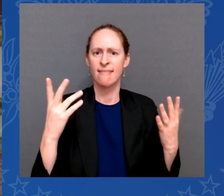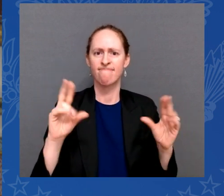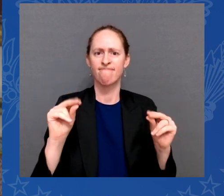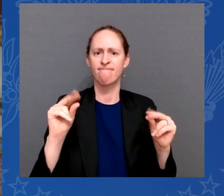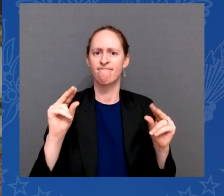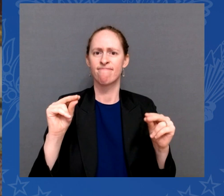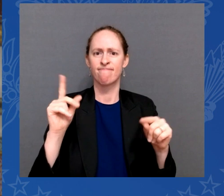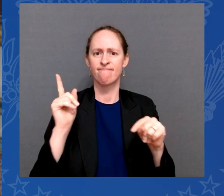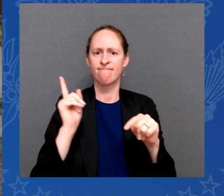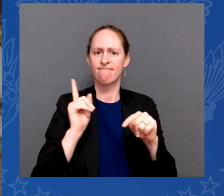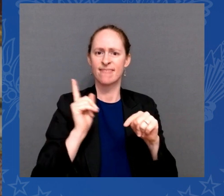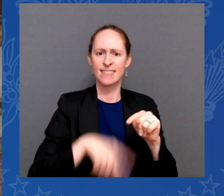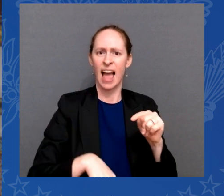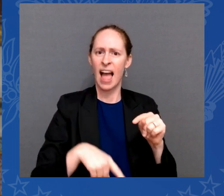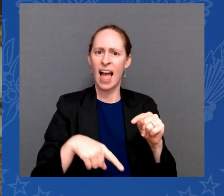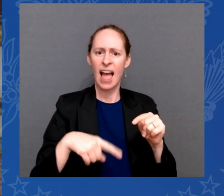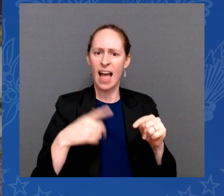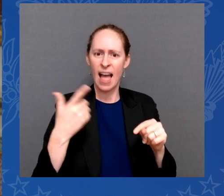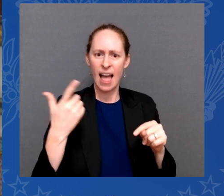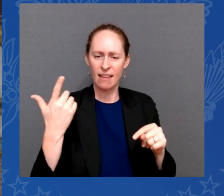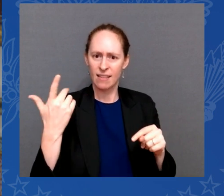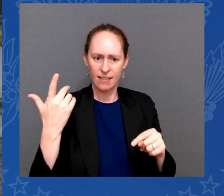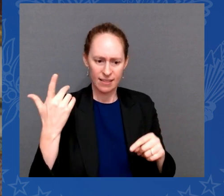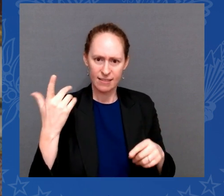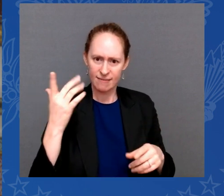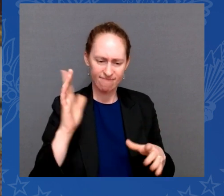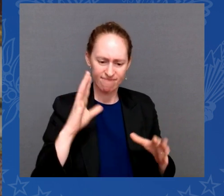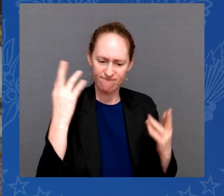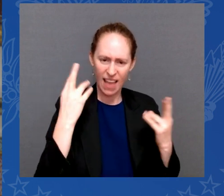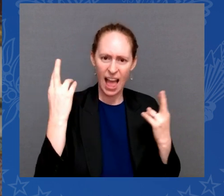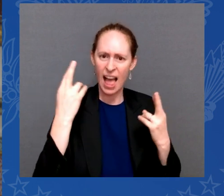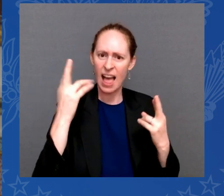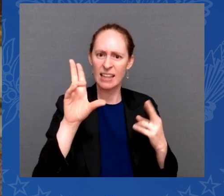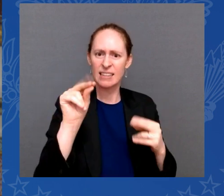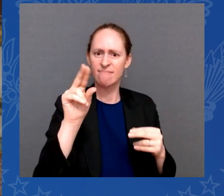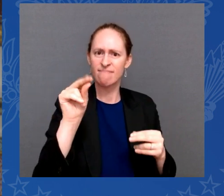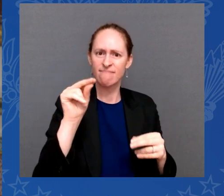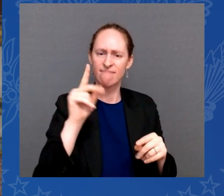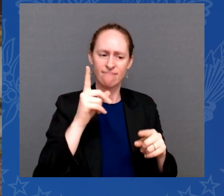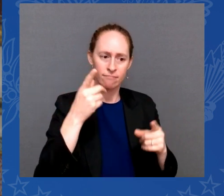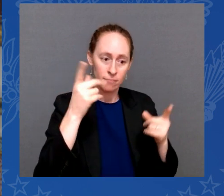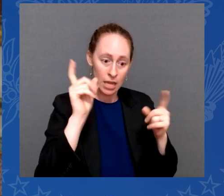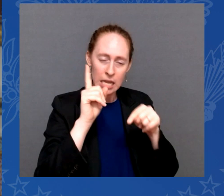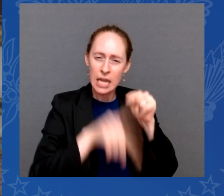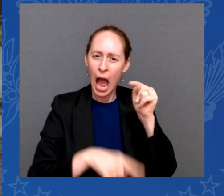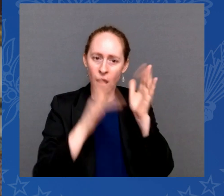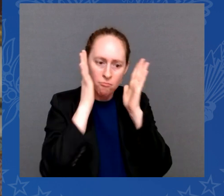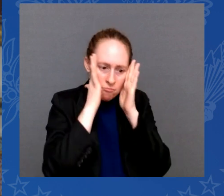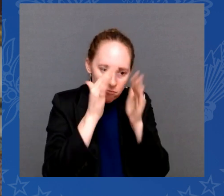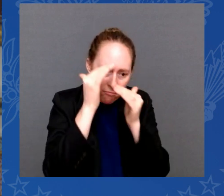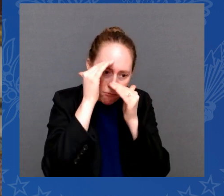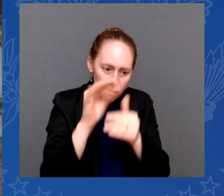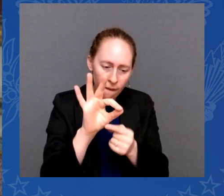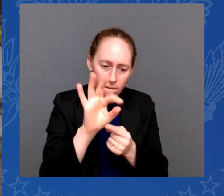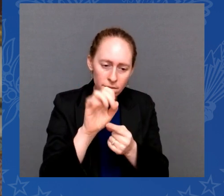and we know that delayed care can threaten lives, impair essential bodily functions, and even compromise a woman's ability in the future